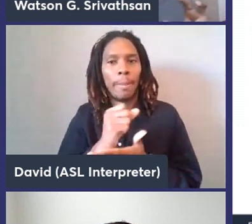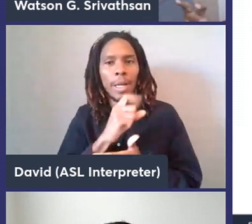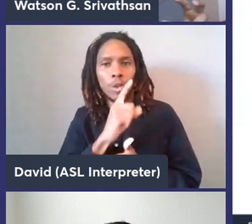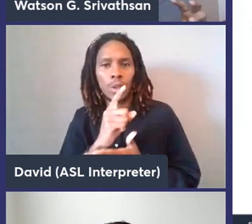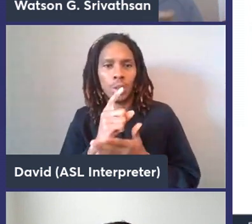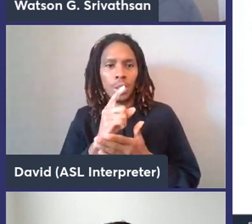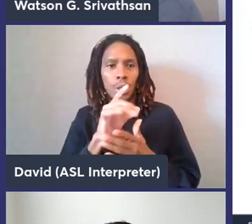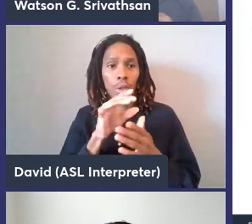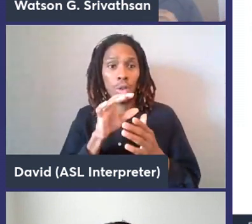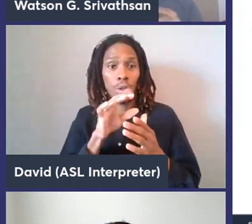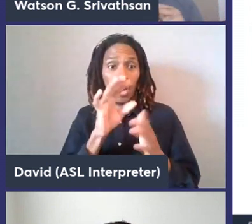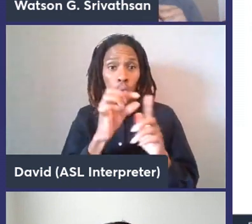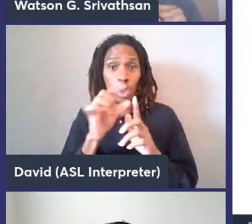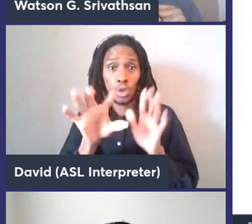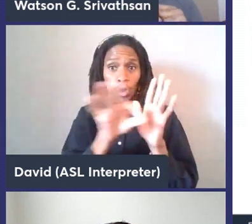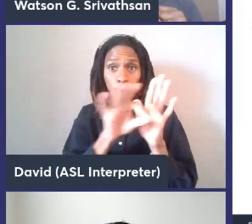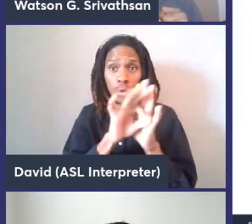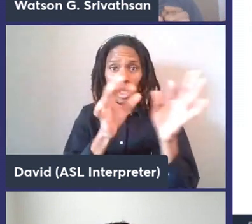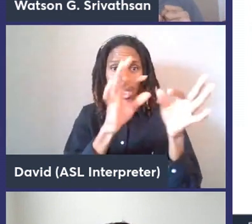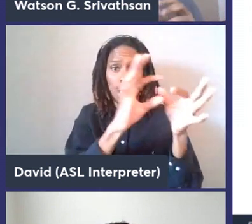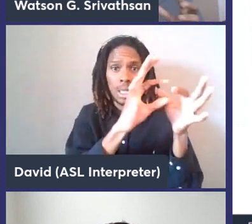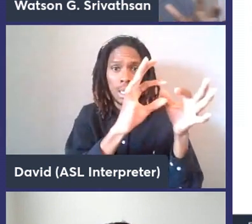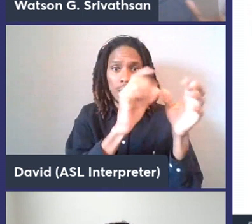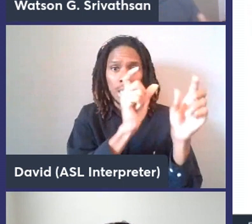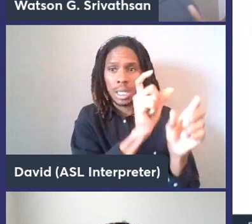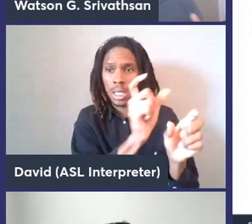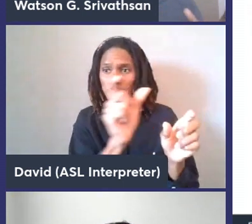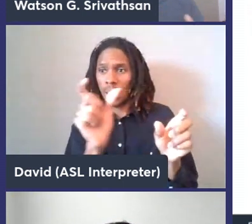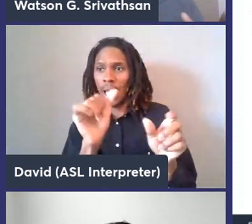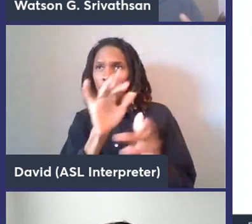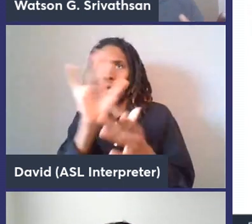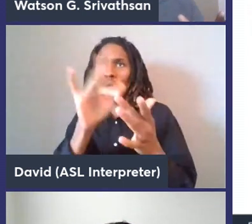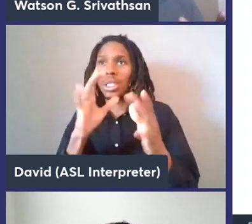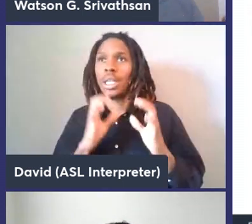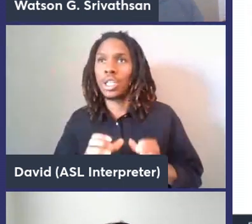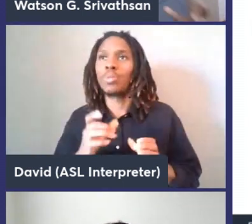you choose to reach out to the customers, you have better customization